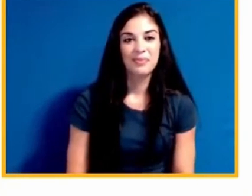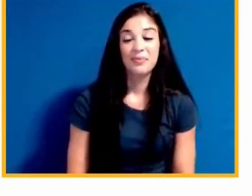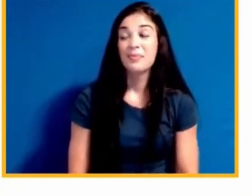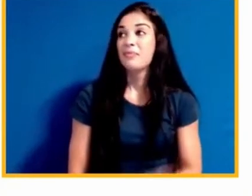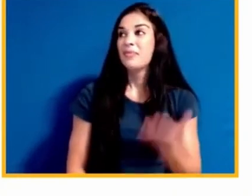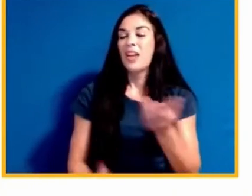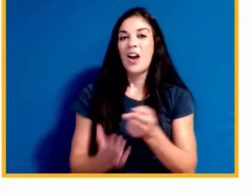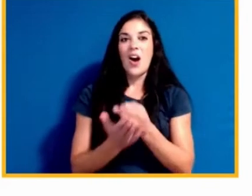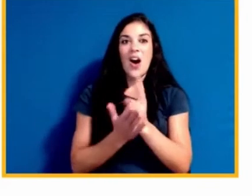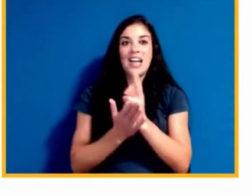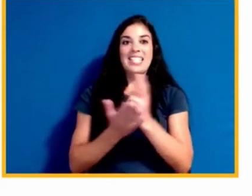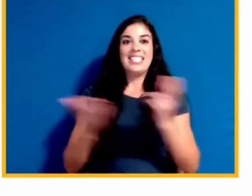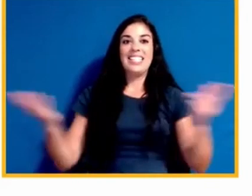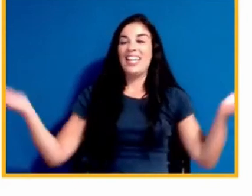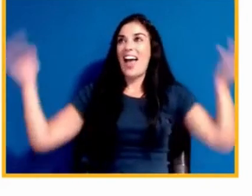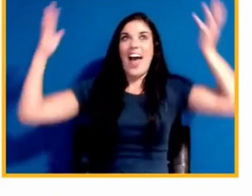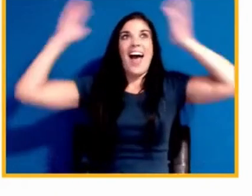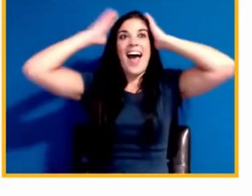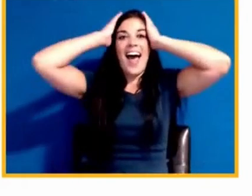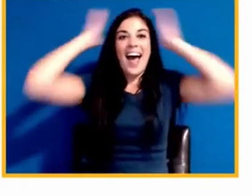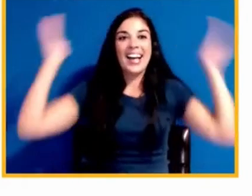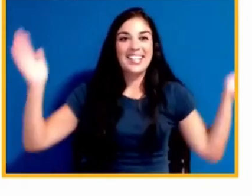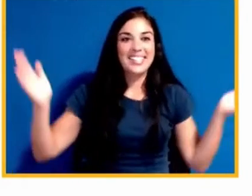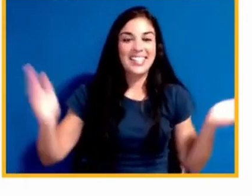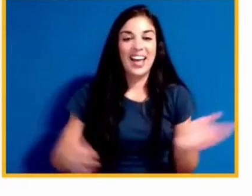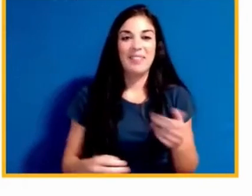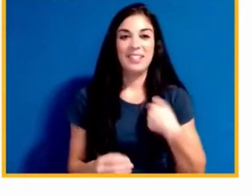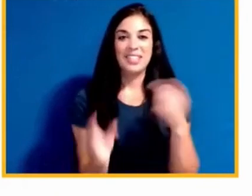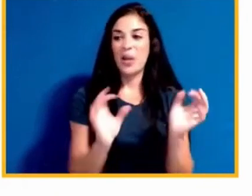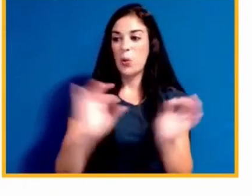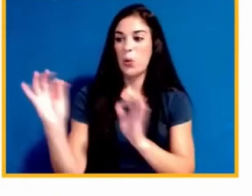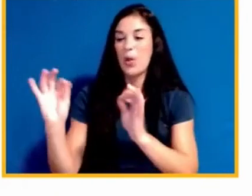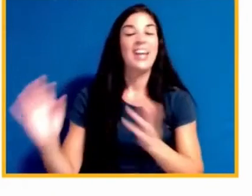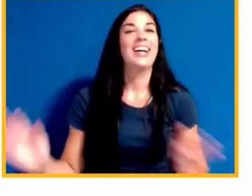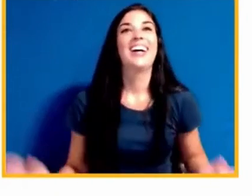[Beta] Honestly, I'm... Throwing myself off into a loop here.